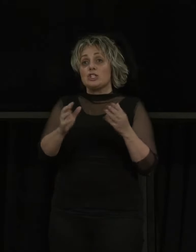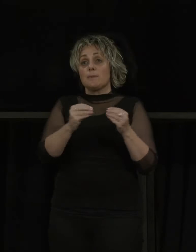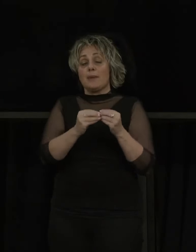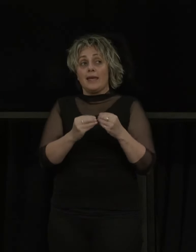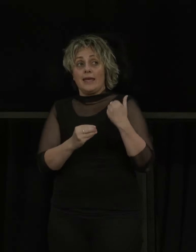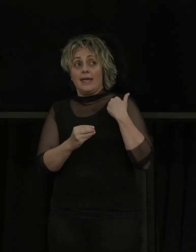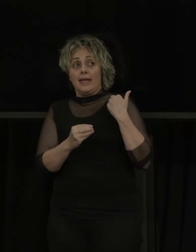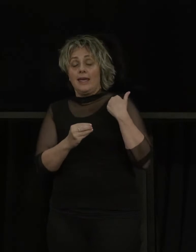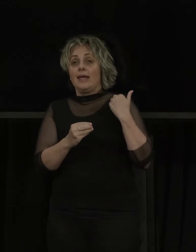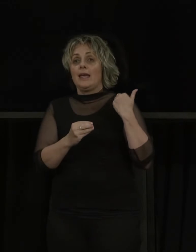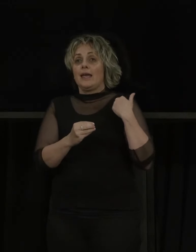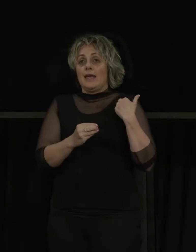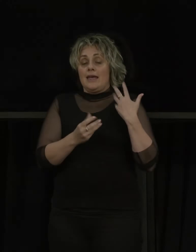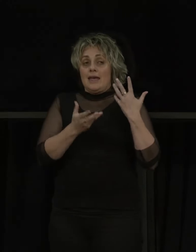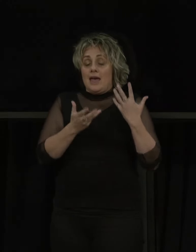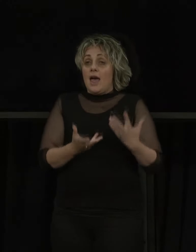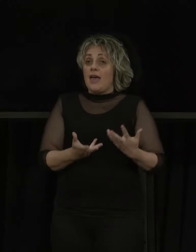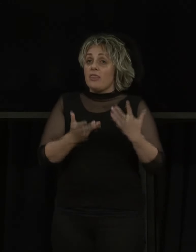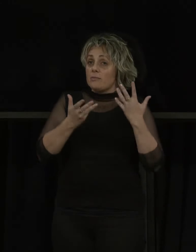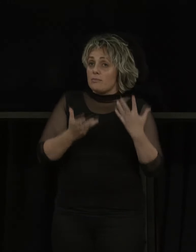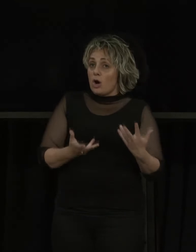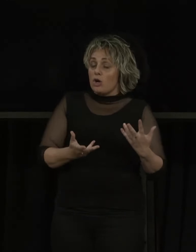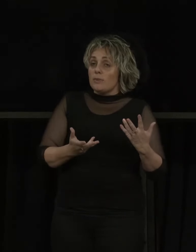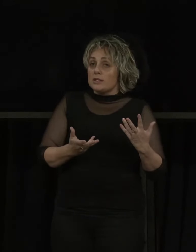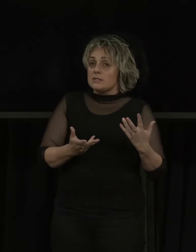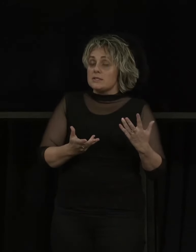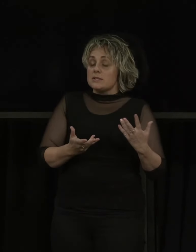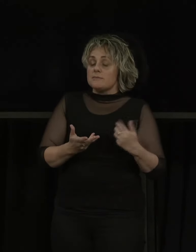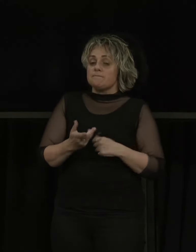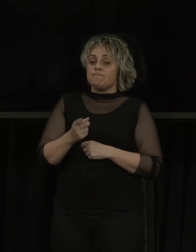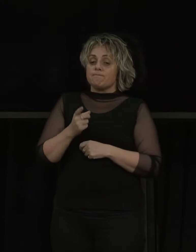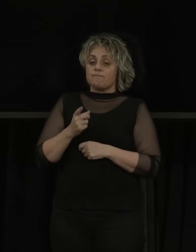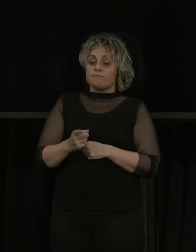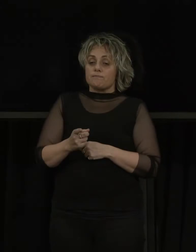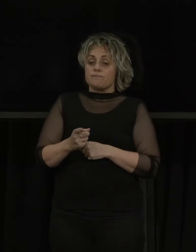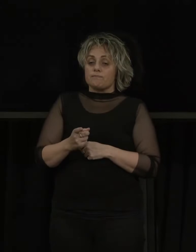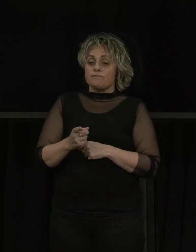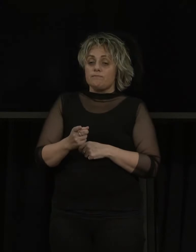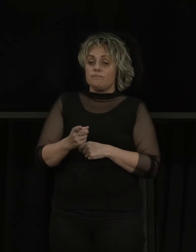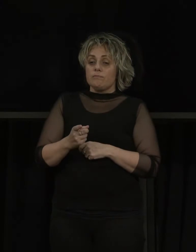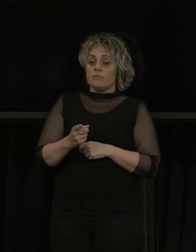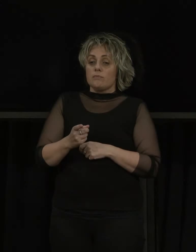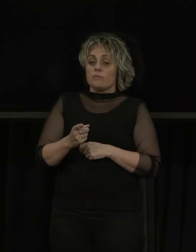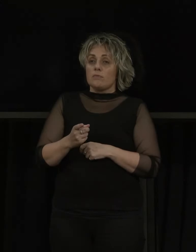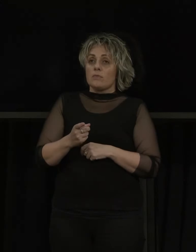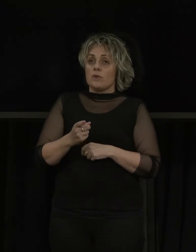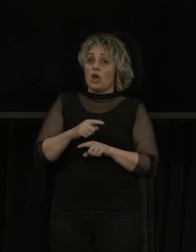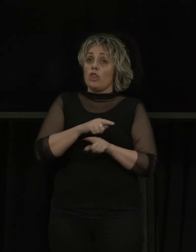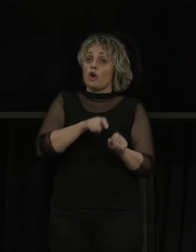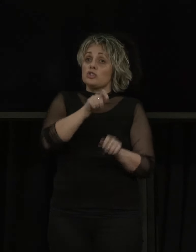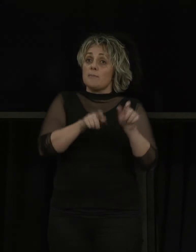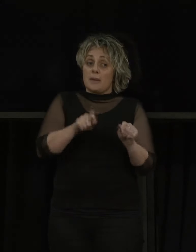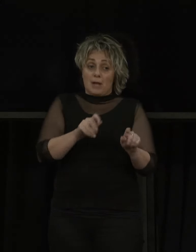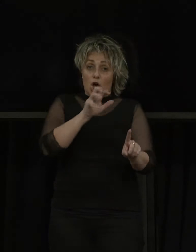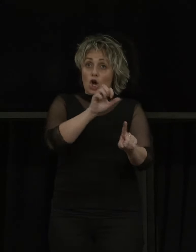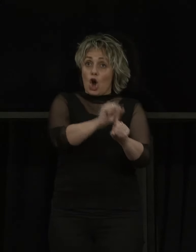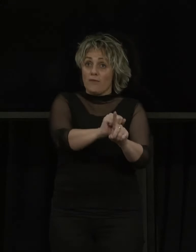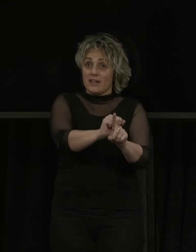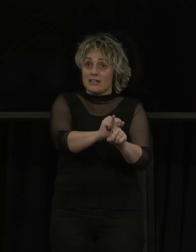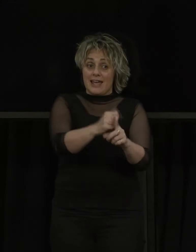website as they come through.